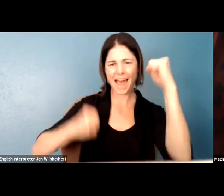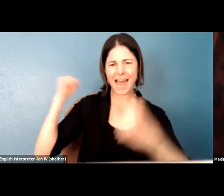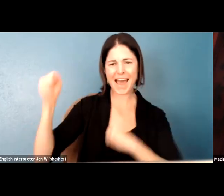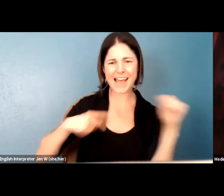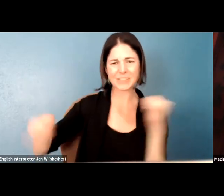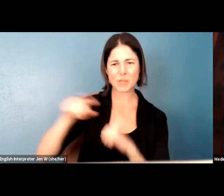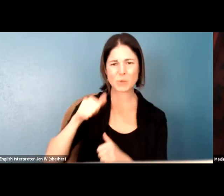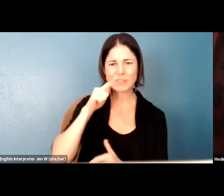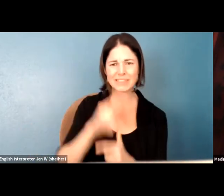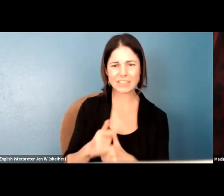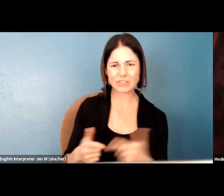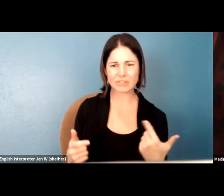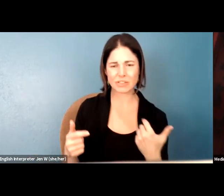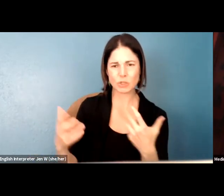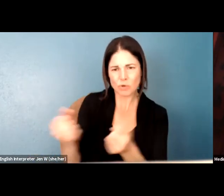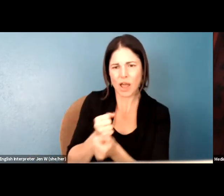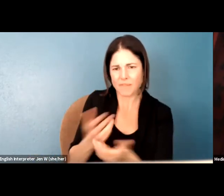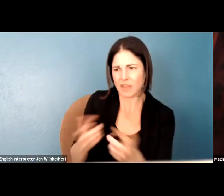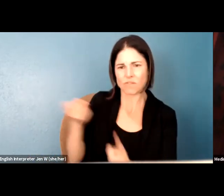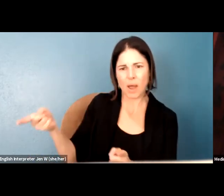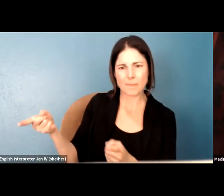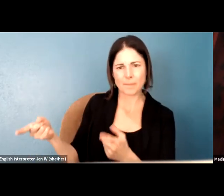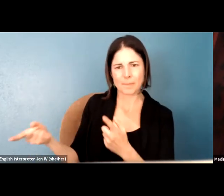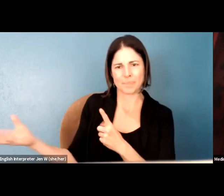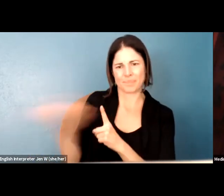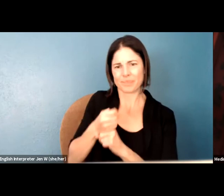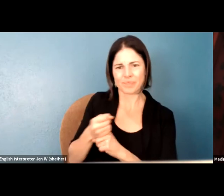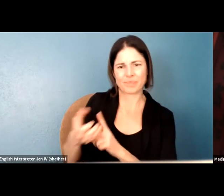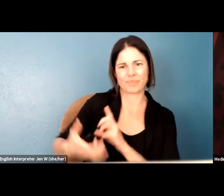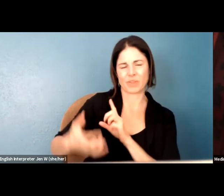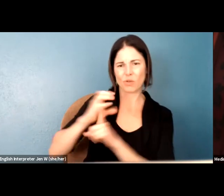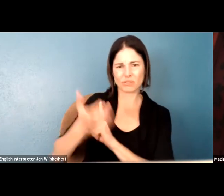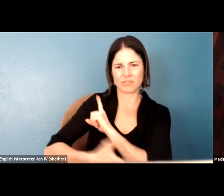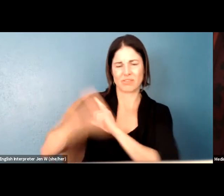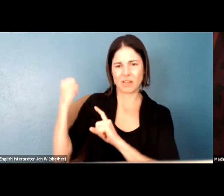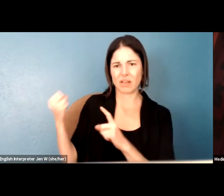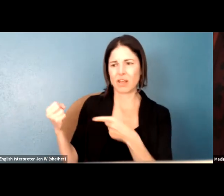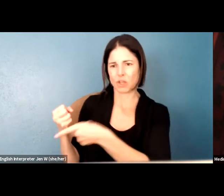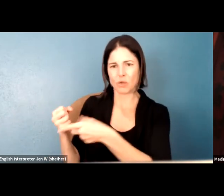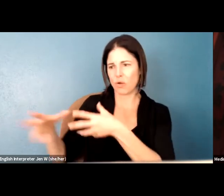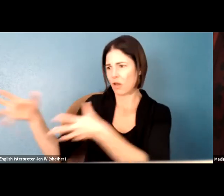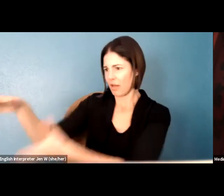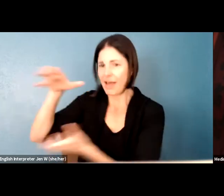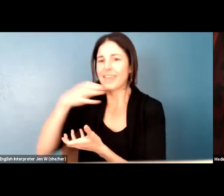handsome Hansi from taking notes while they're just popping their gum, taken repackaged and duplicated into something